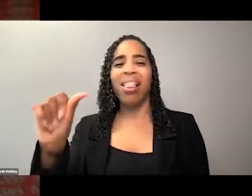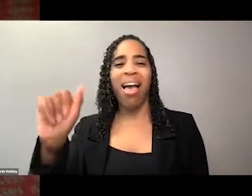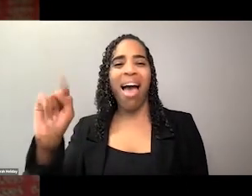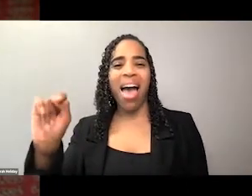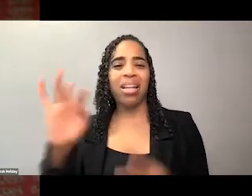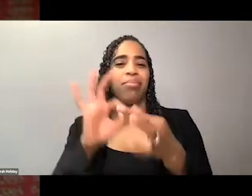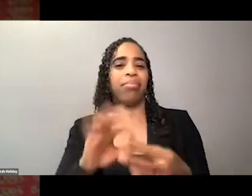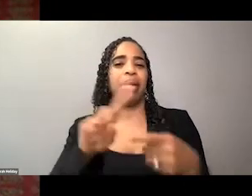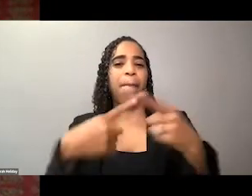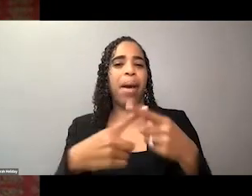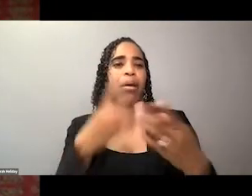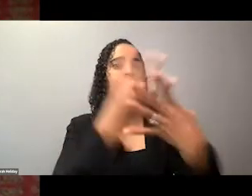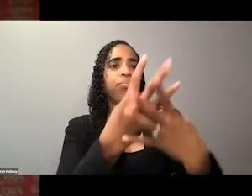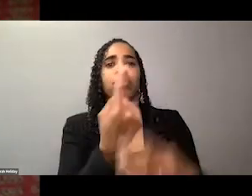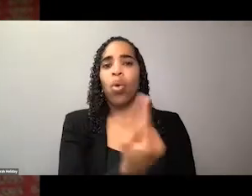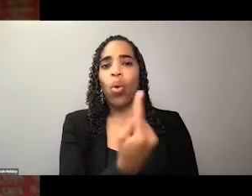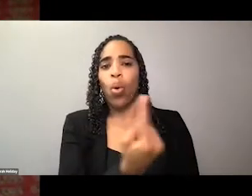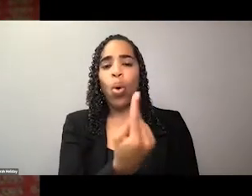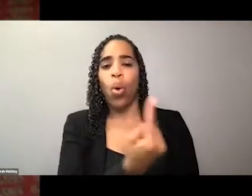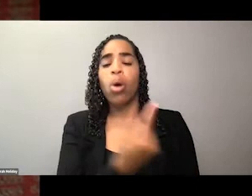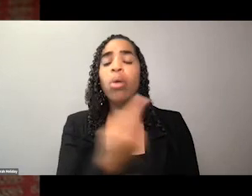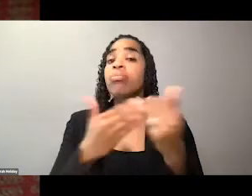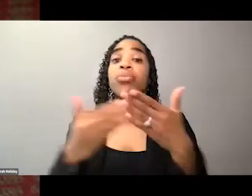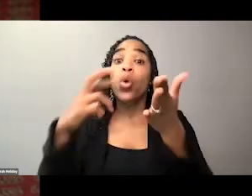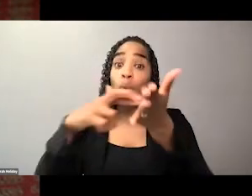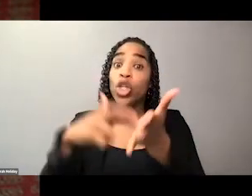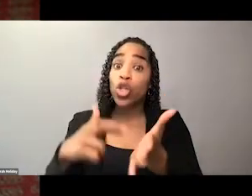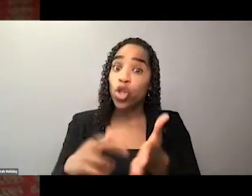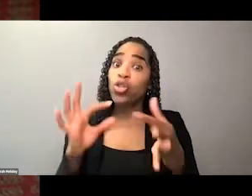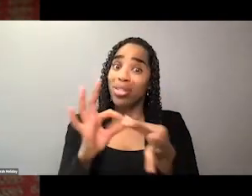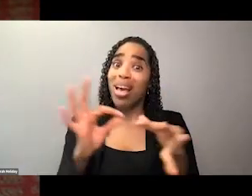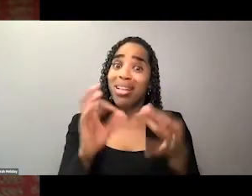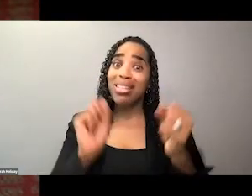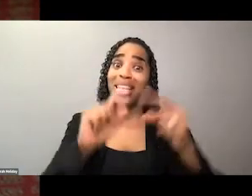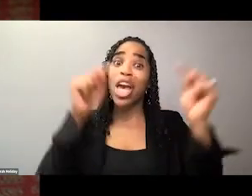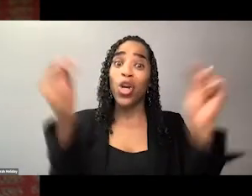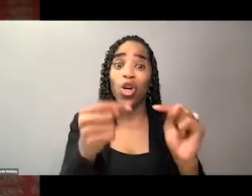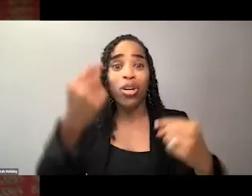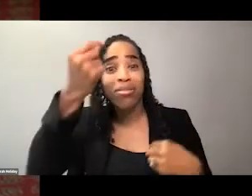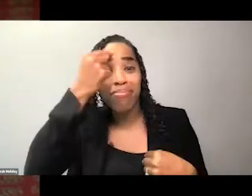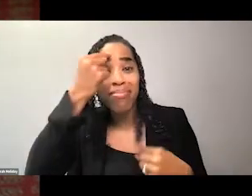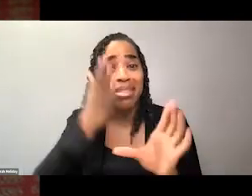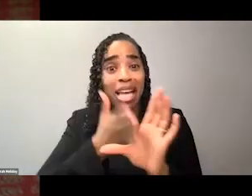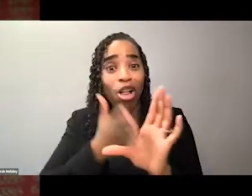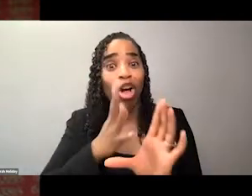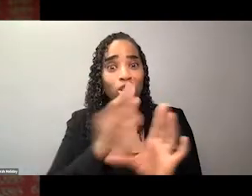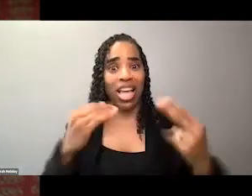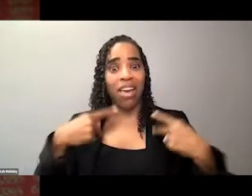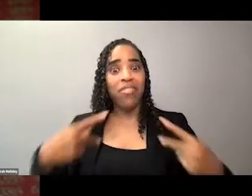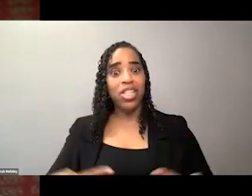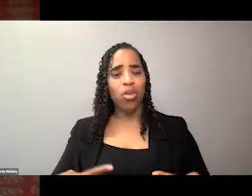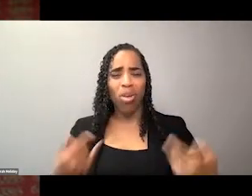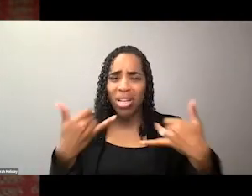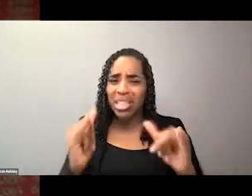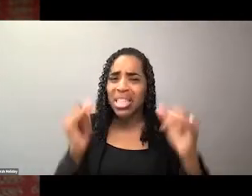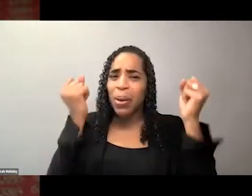Despite the volumes of research that show how solitary confinement causes deep psychological and physical harm, it remains common in jails,